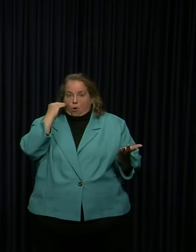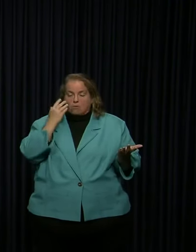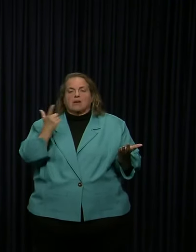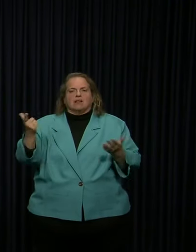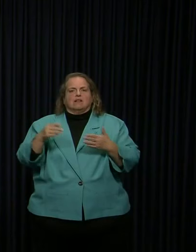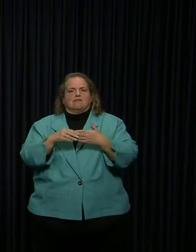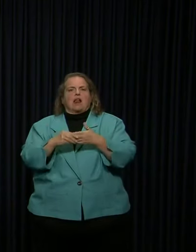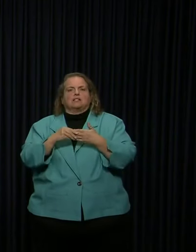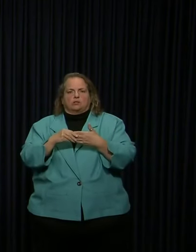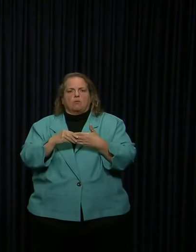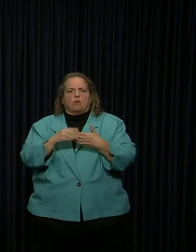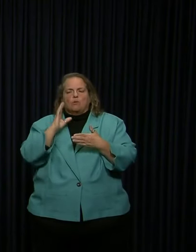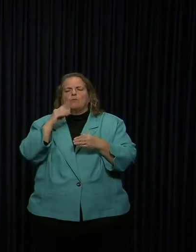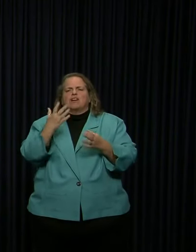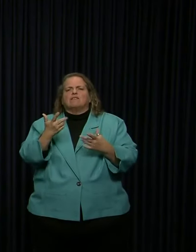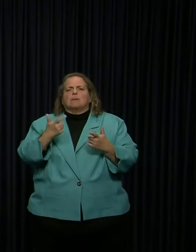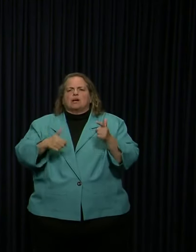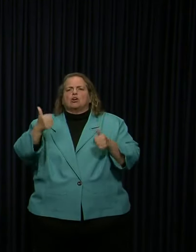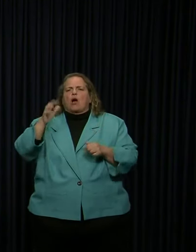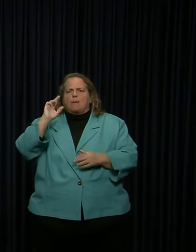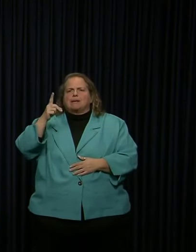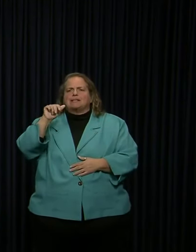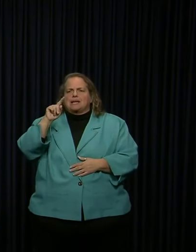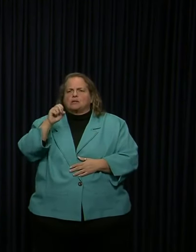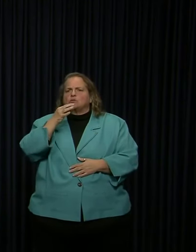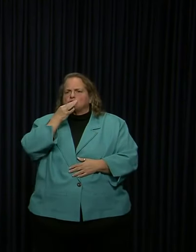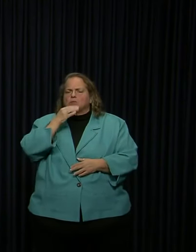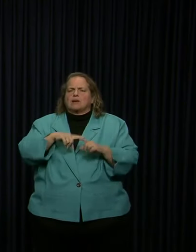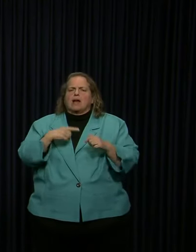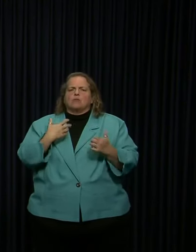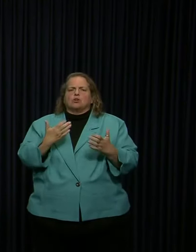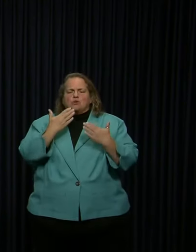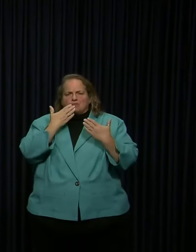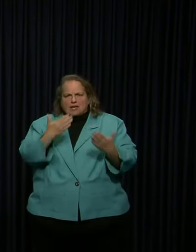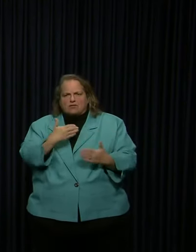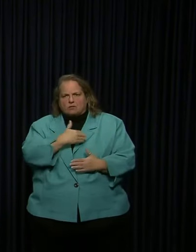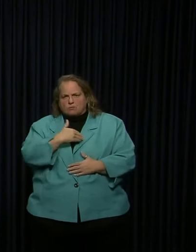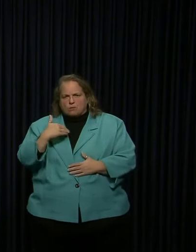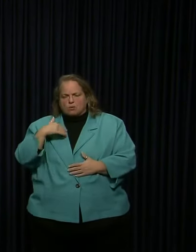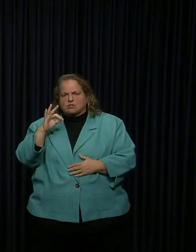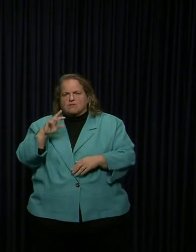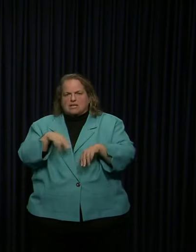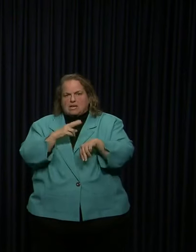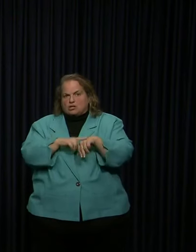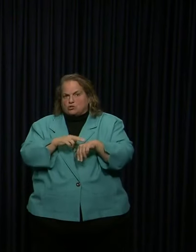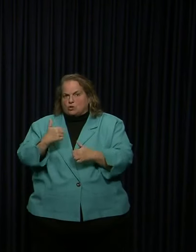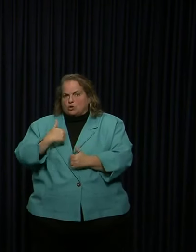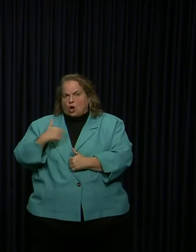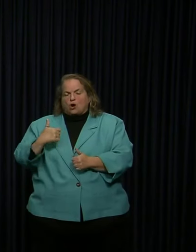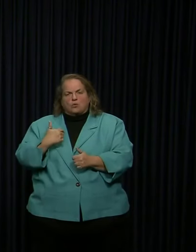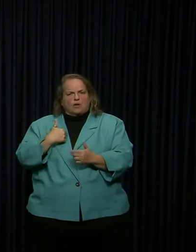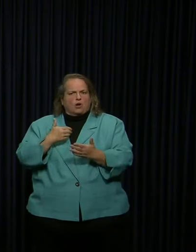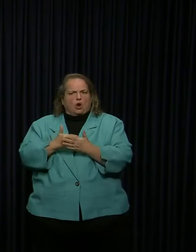MANAGEMENT. EMERGENCY MANAGEMENT MIKE DOSSETT BEING THE HEAD OF THAT, DOING A PHENOMENAL JOB WORKING